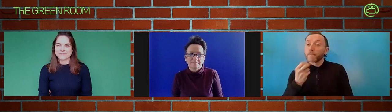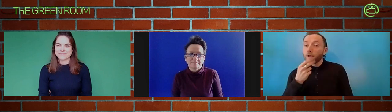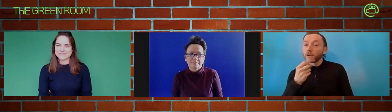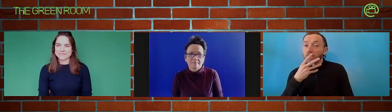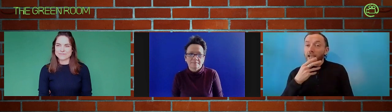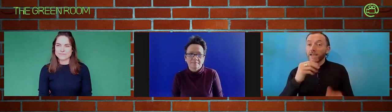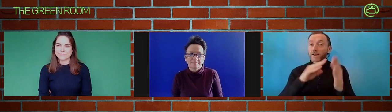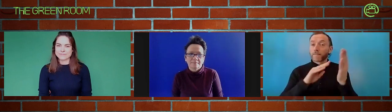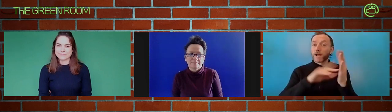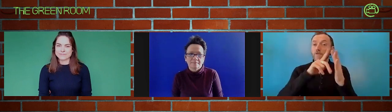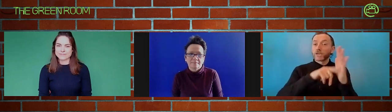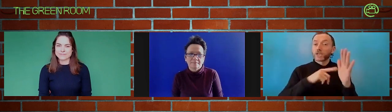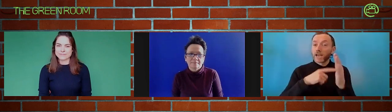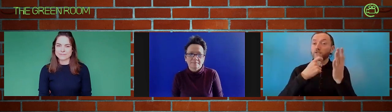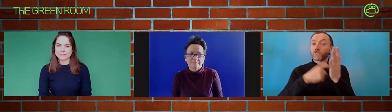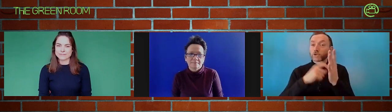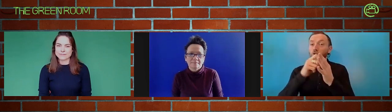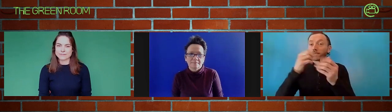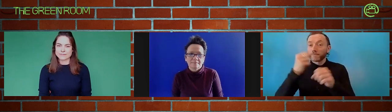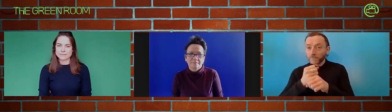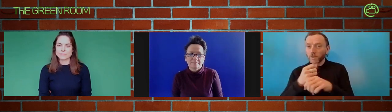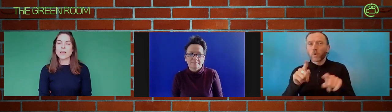I'm going to forget people now Davy Tague